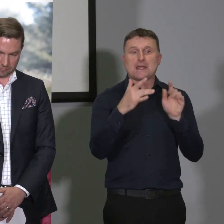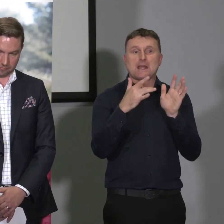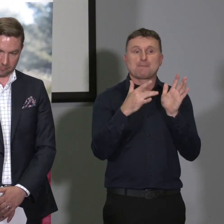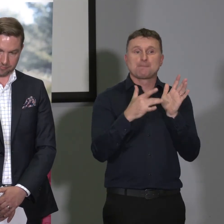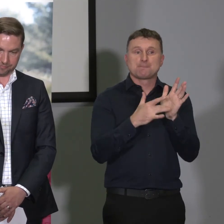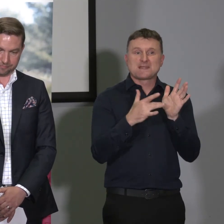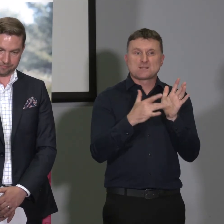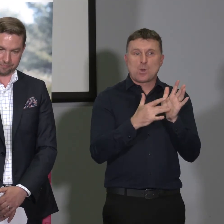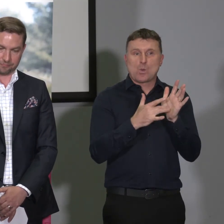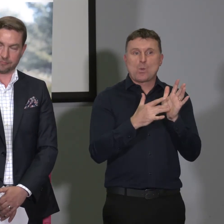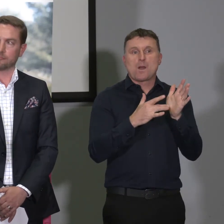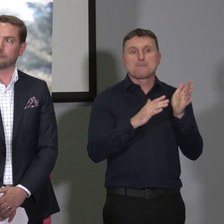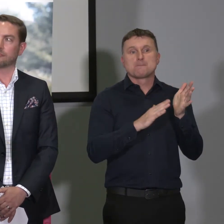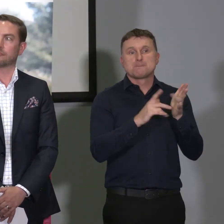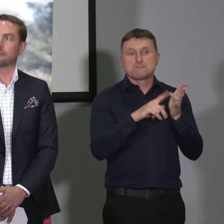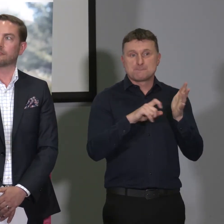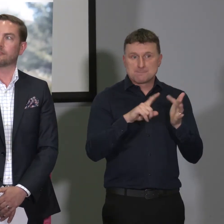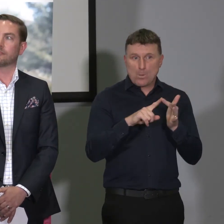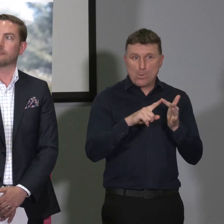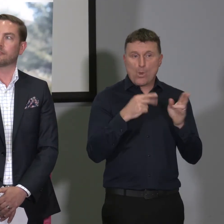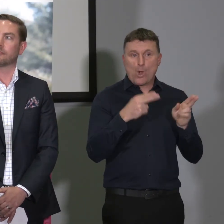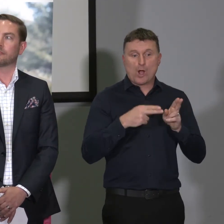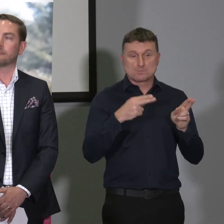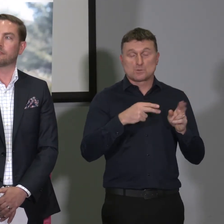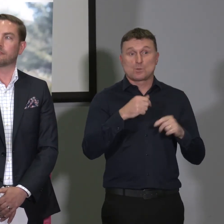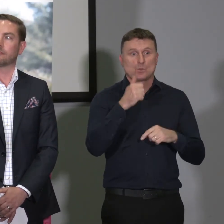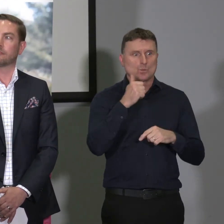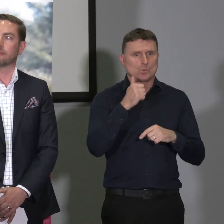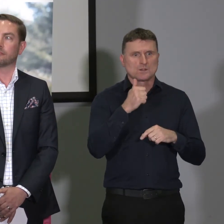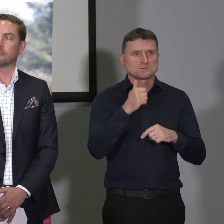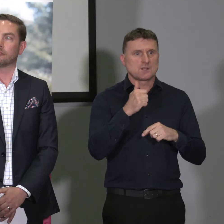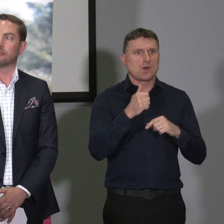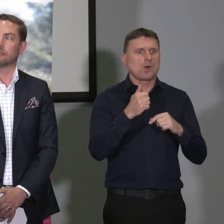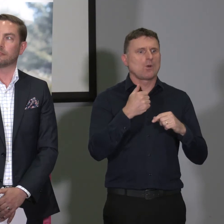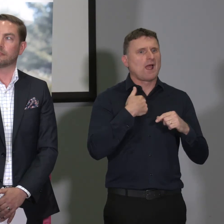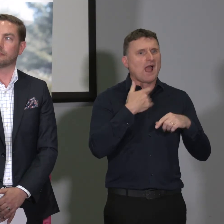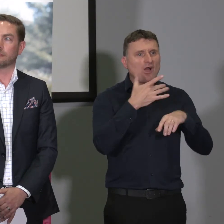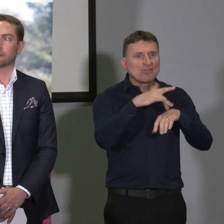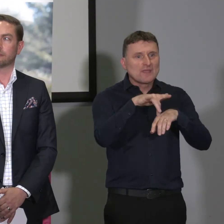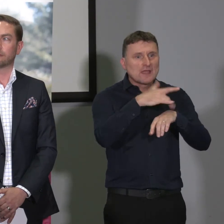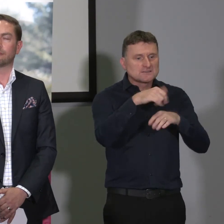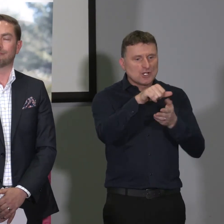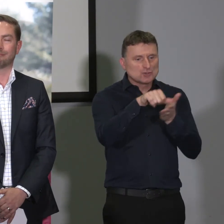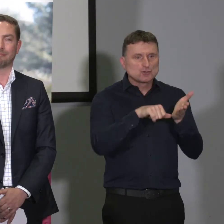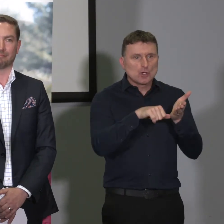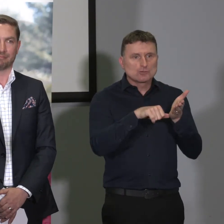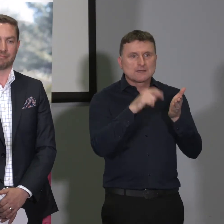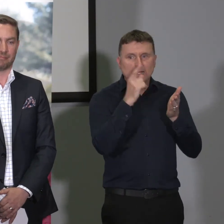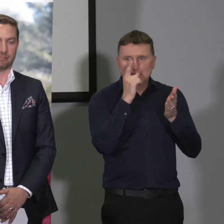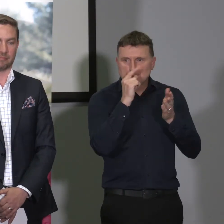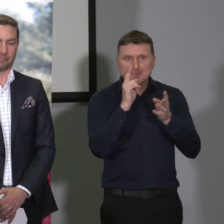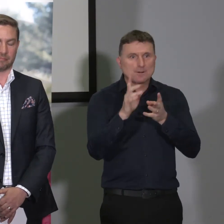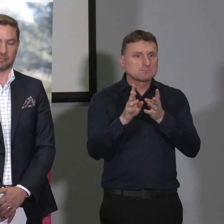instance, here at Middle more, this week we had the most